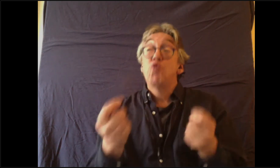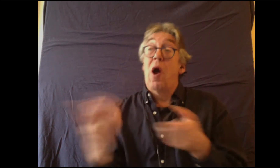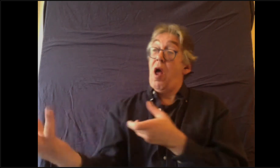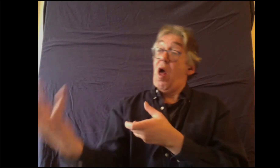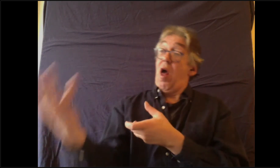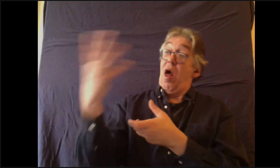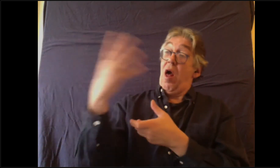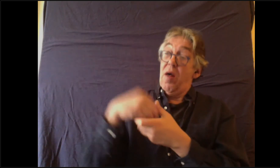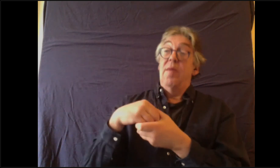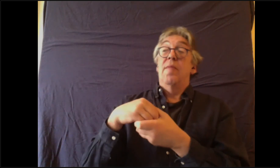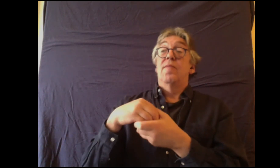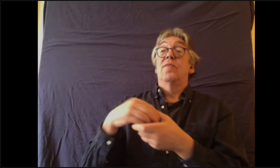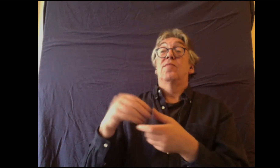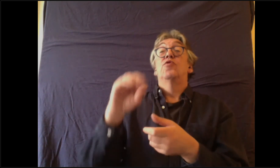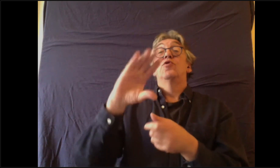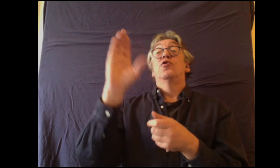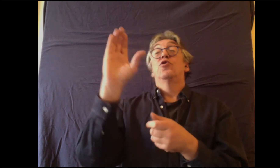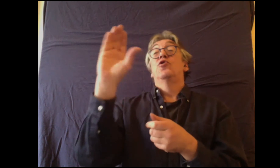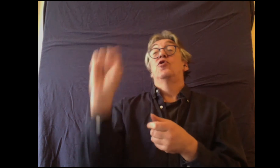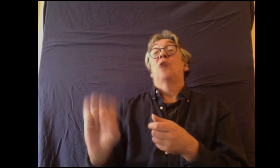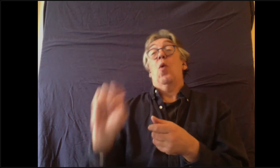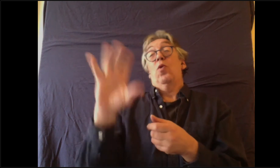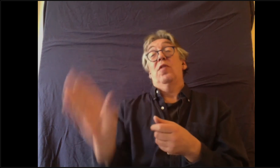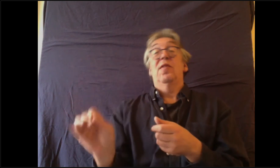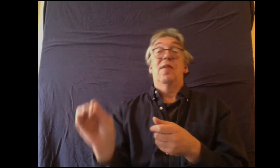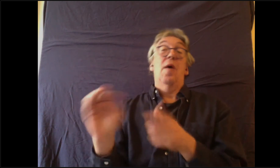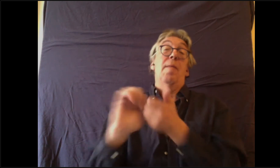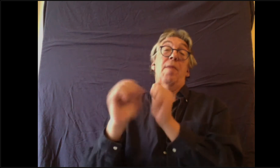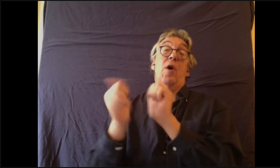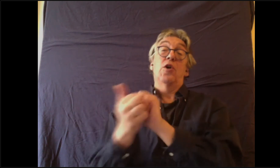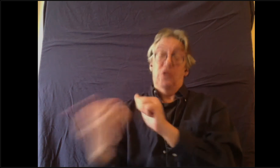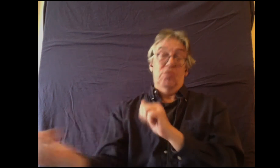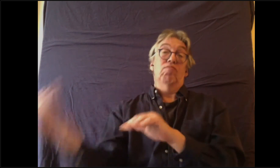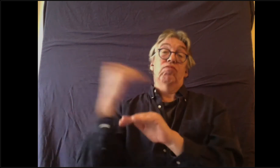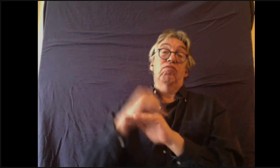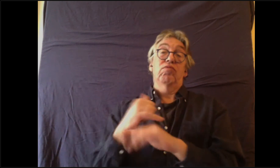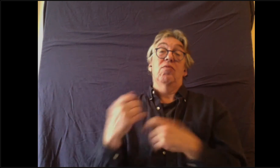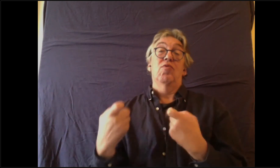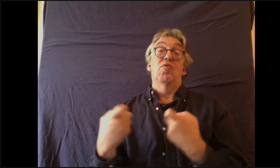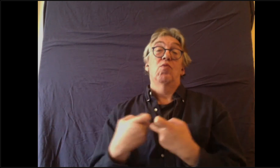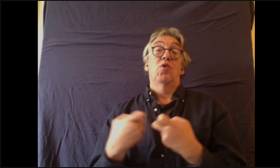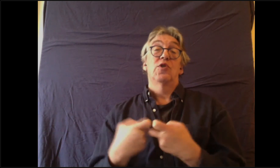from the Global South to work directly with the EU policymakers themselves.